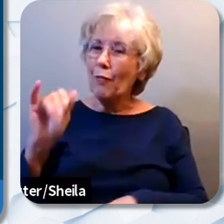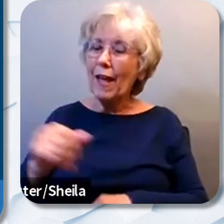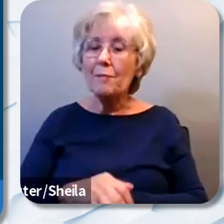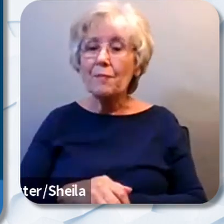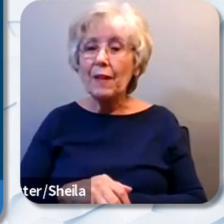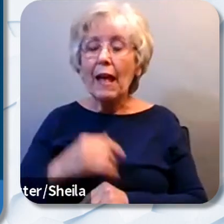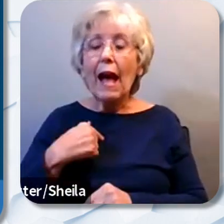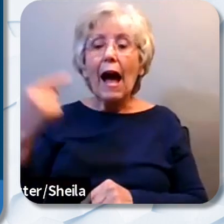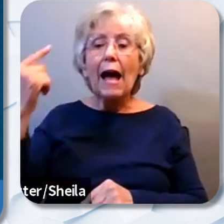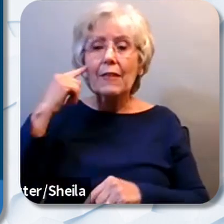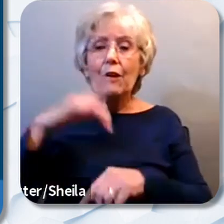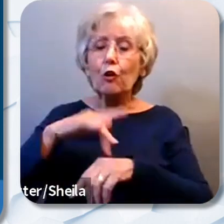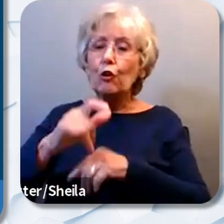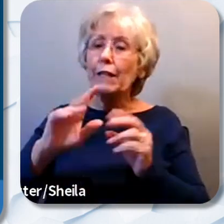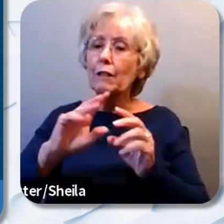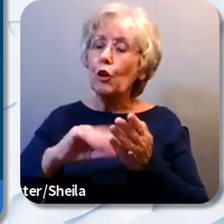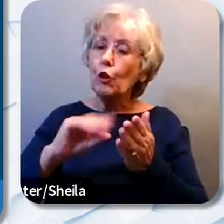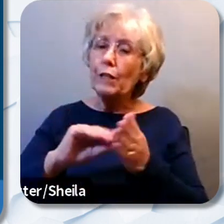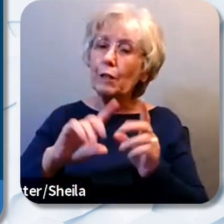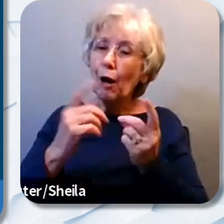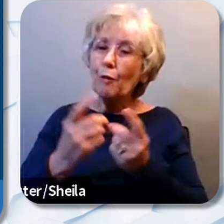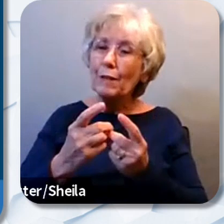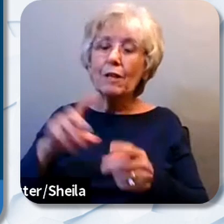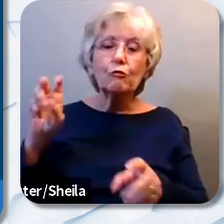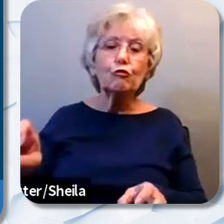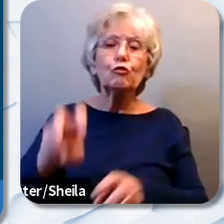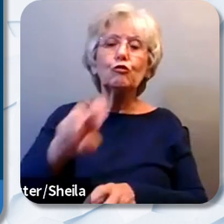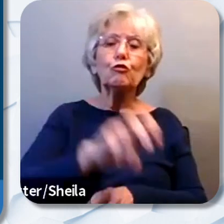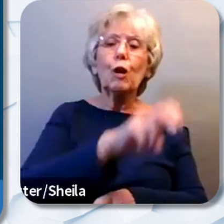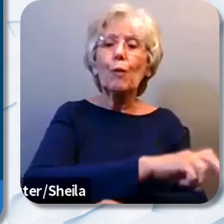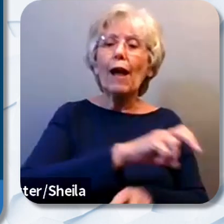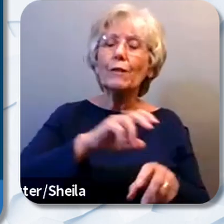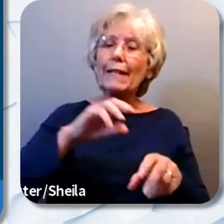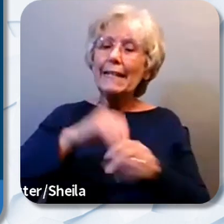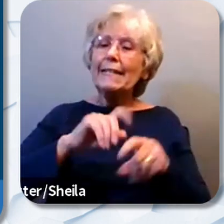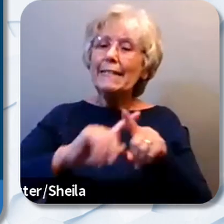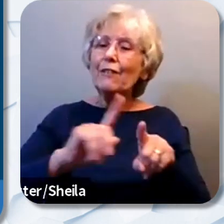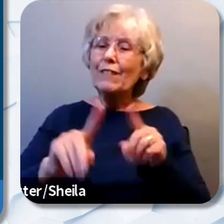I think early learning departments jump around district structures, often under different